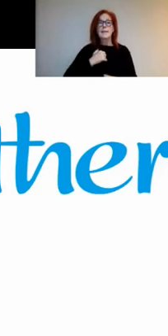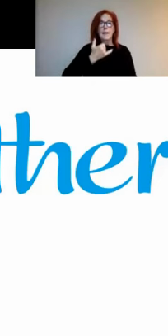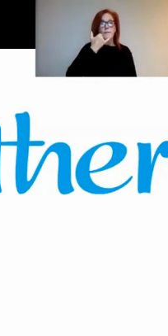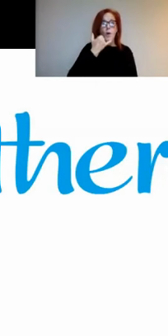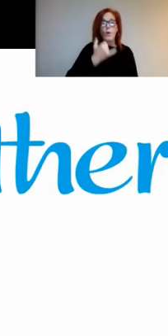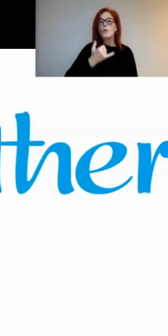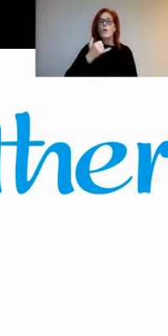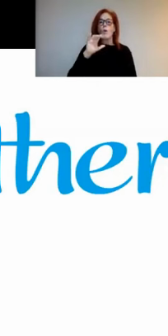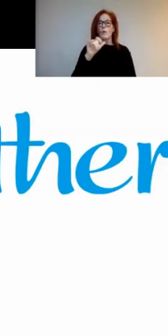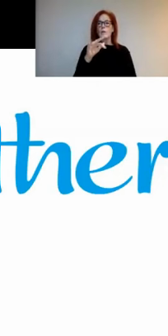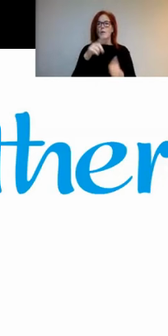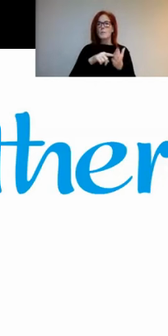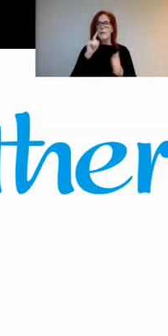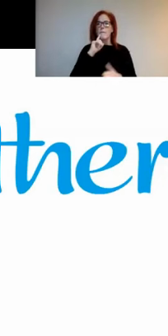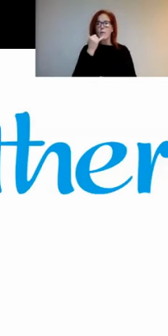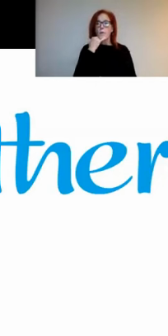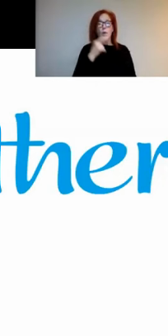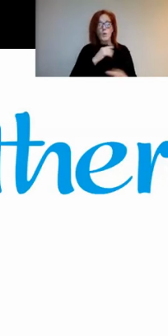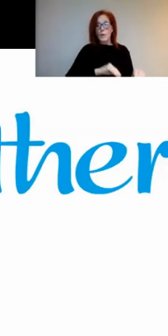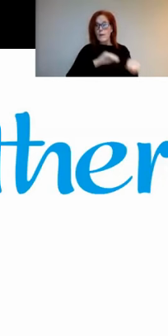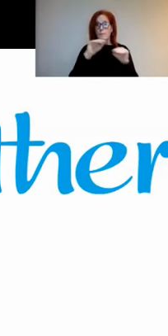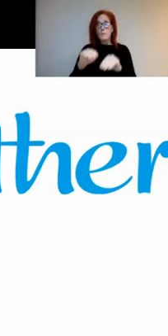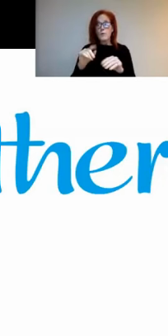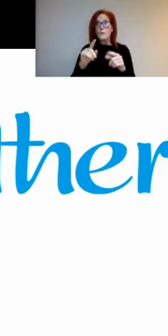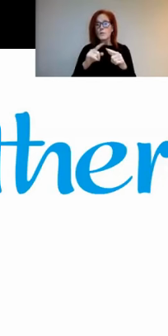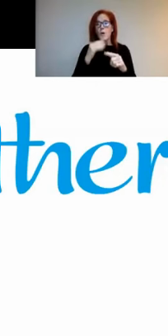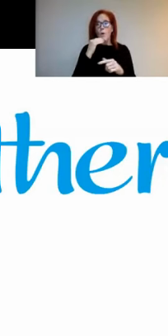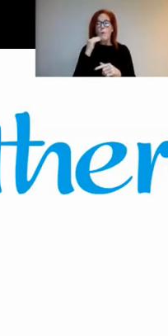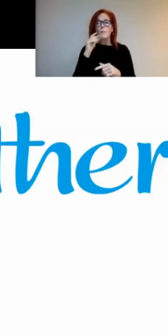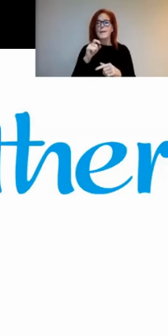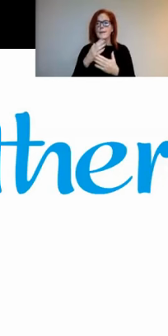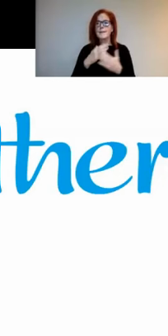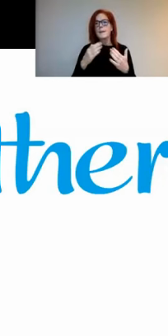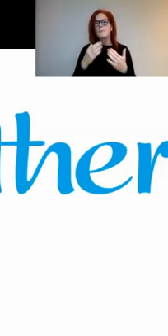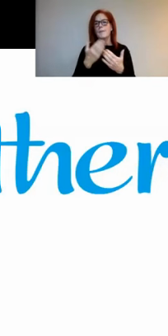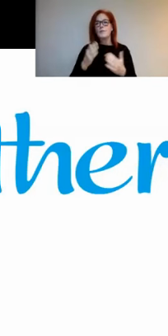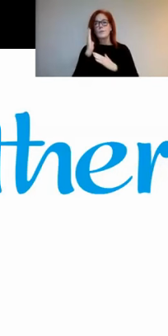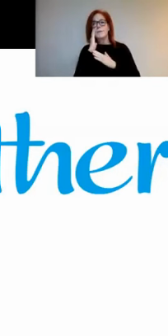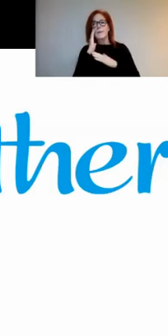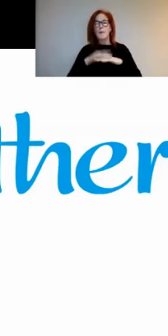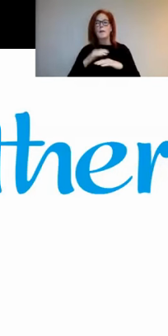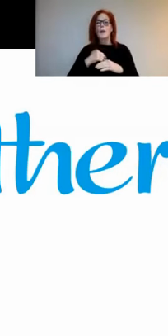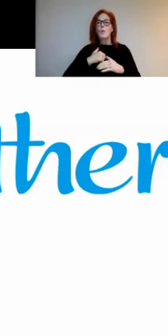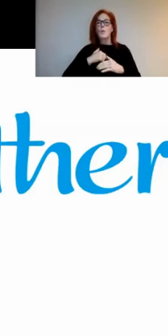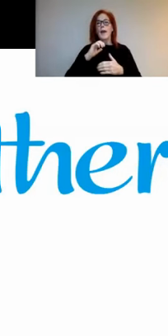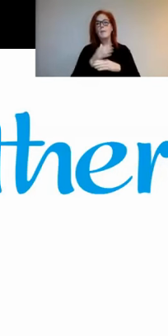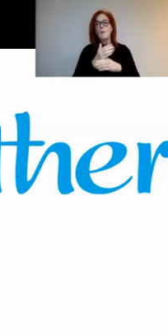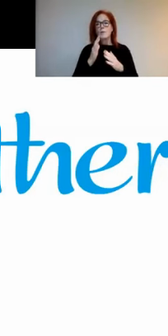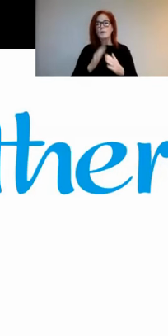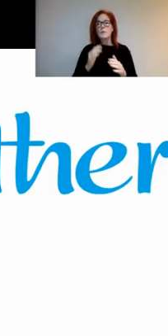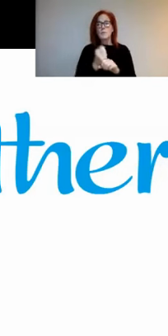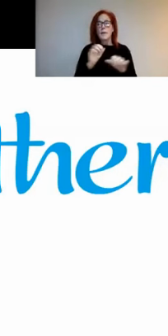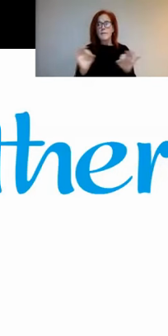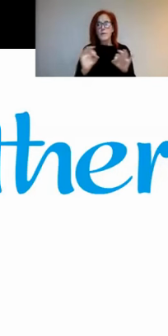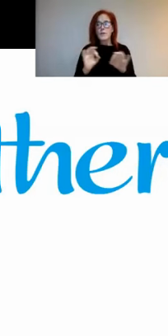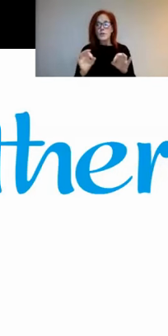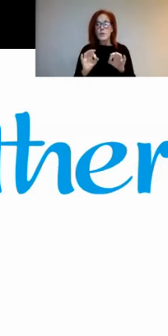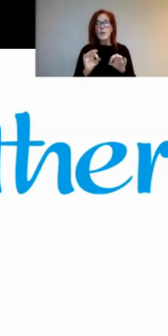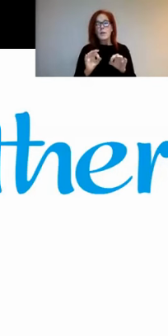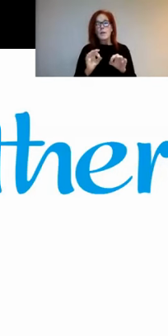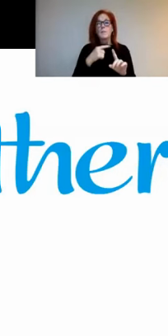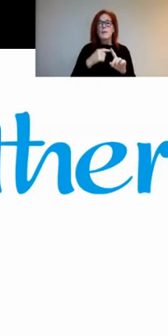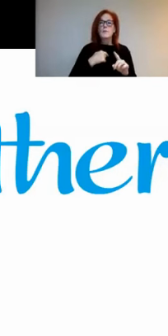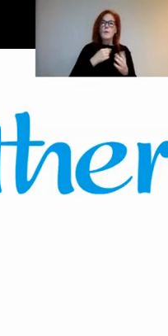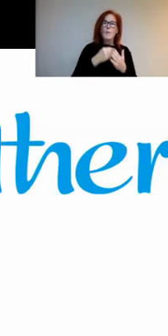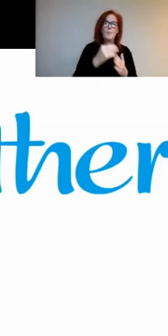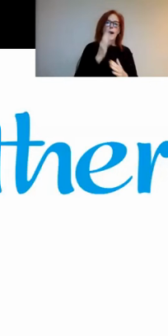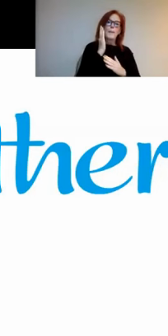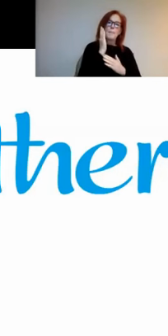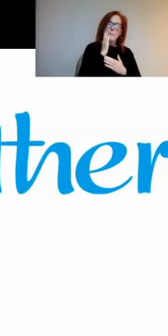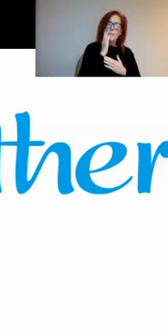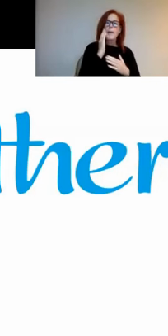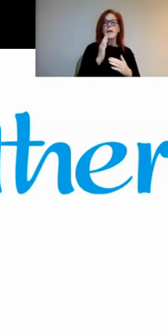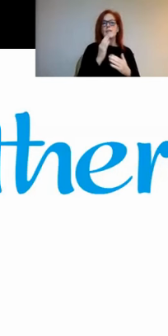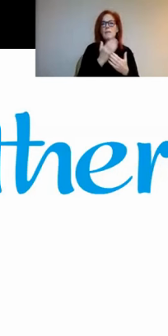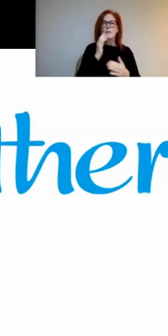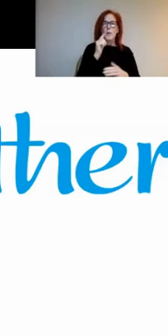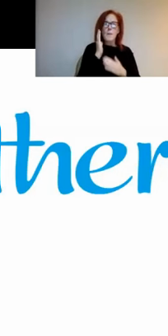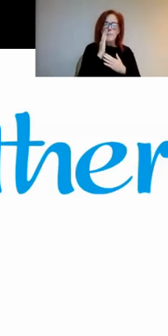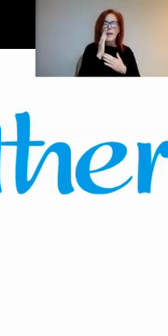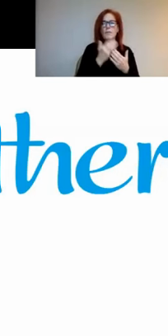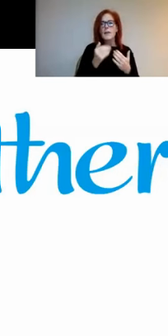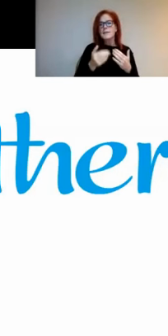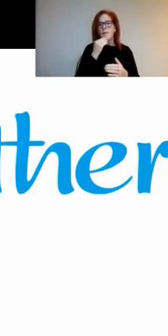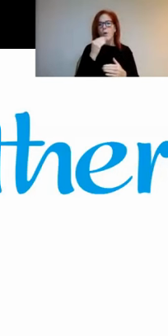Participants do they 30% of their income toward the rent, and they have to qualify as low income, the 30% AMI.